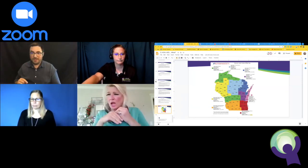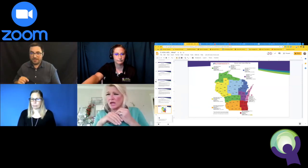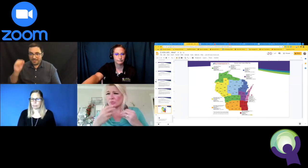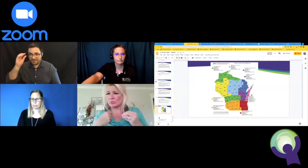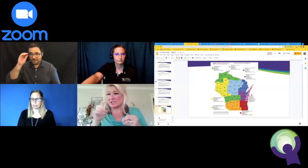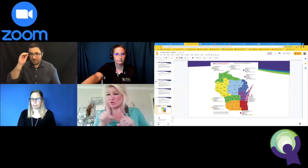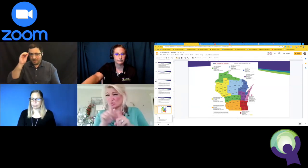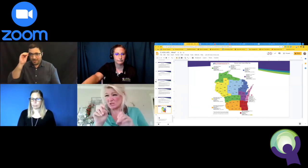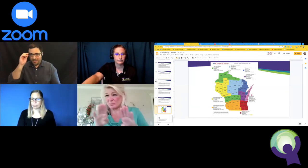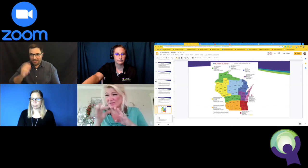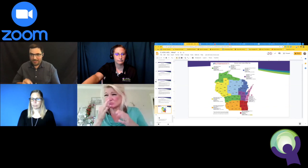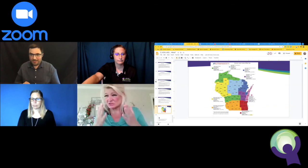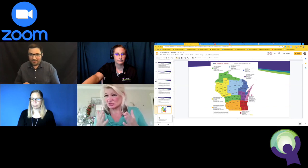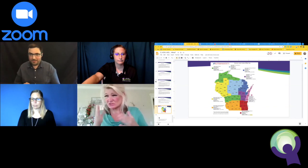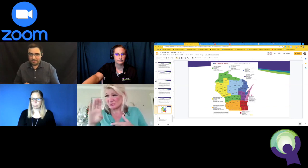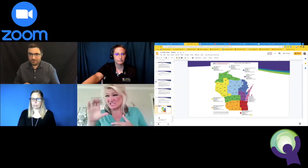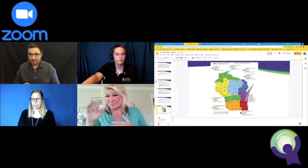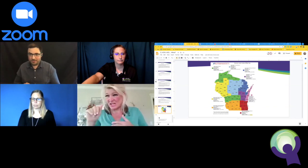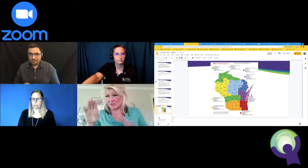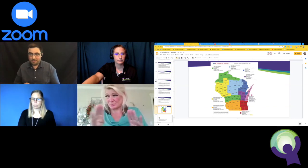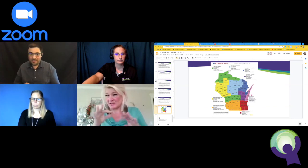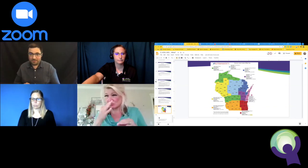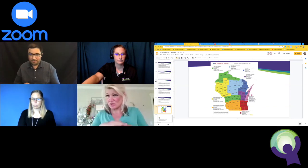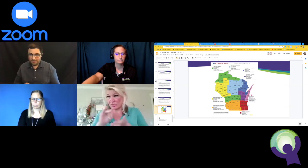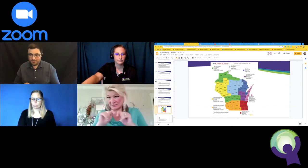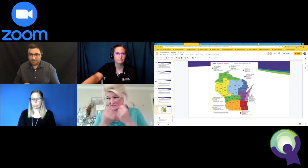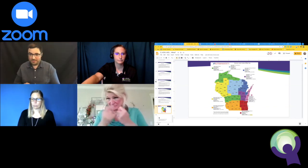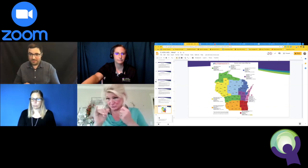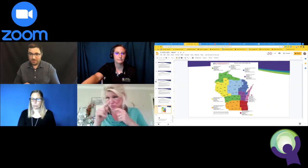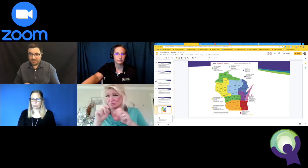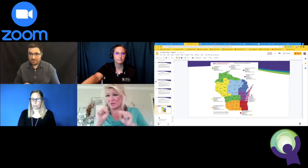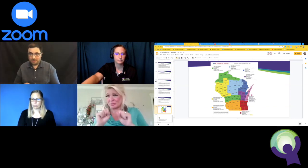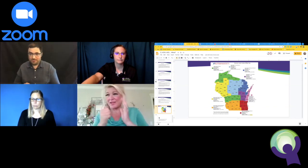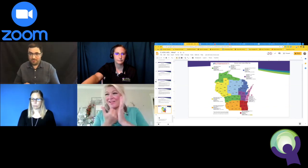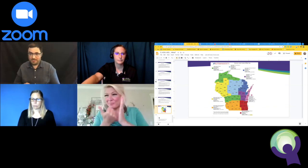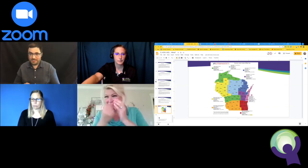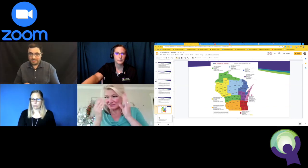Ronda: Yeah so I wanted to add..so even behavioral specialists that could be involved in that